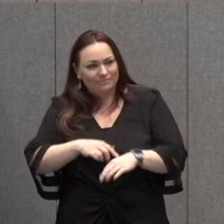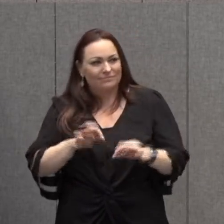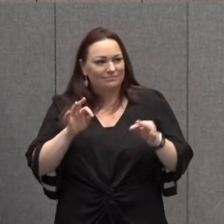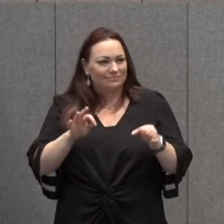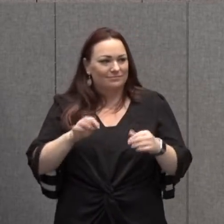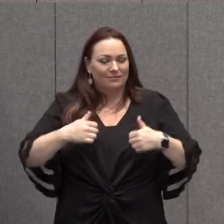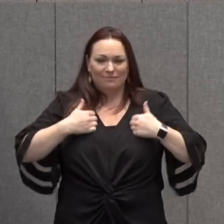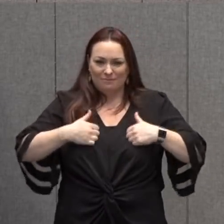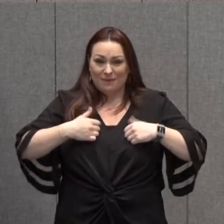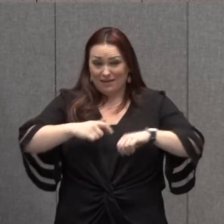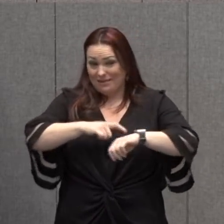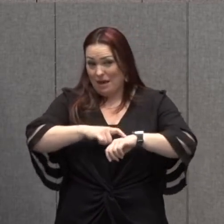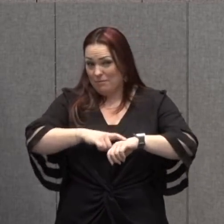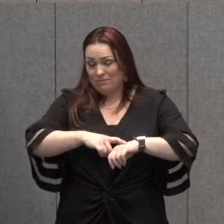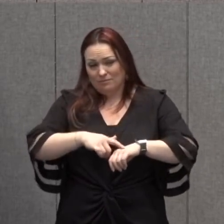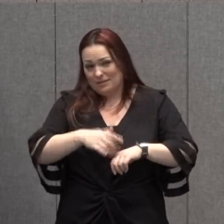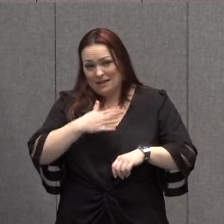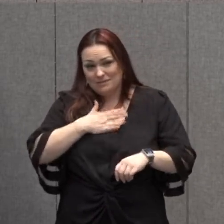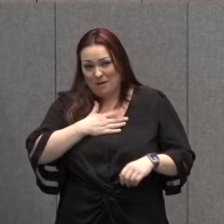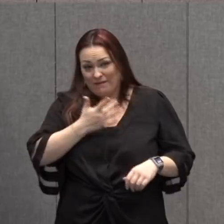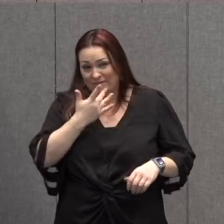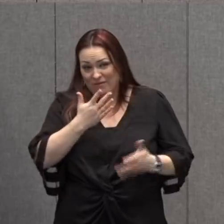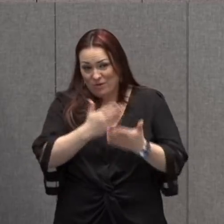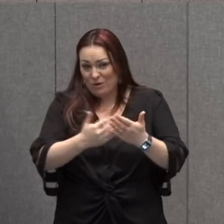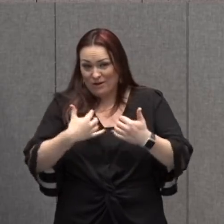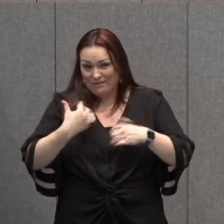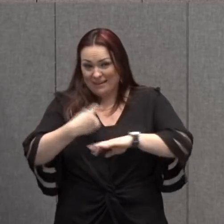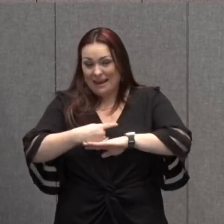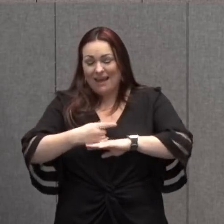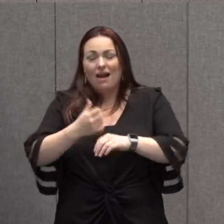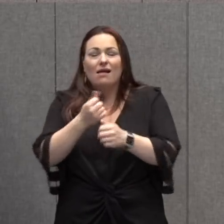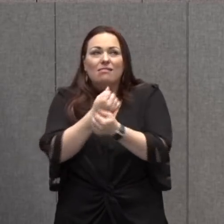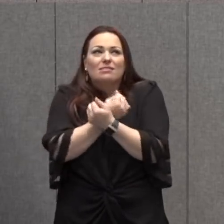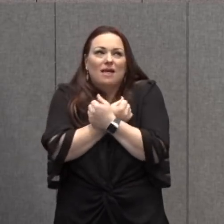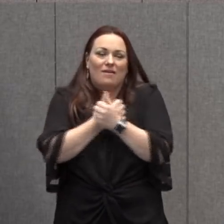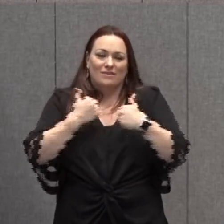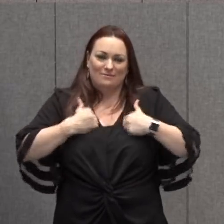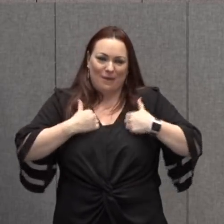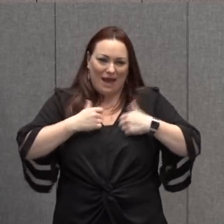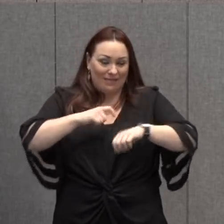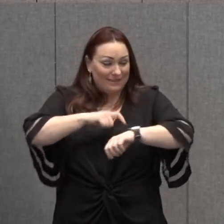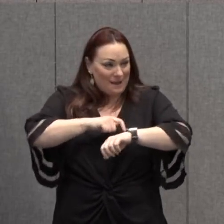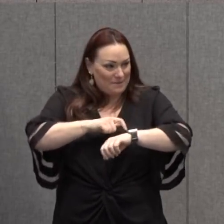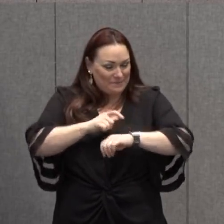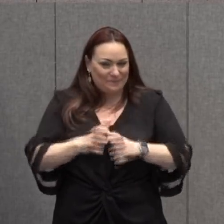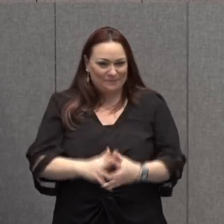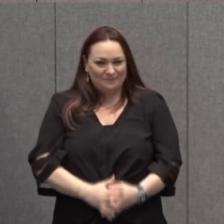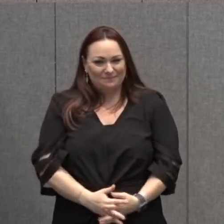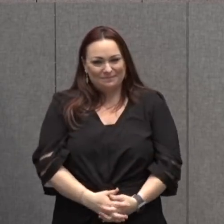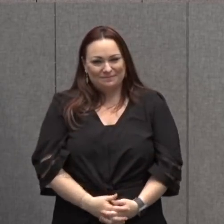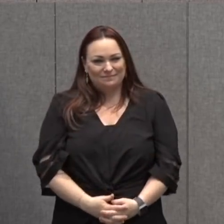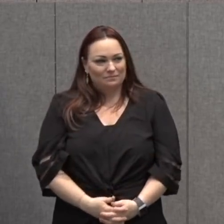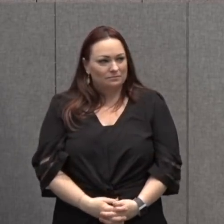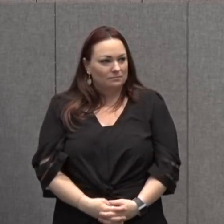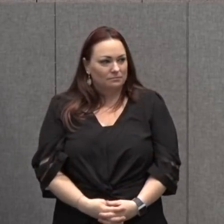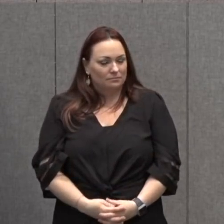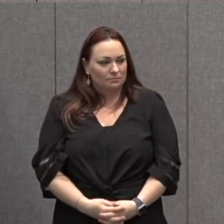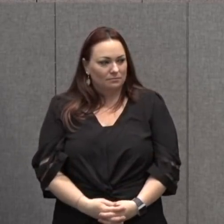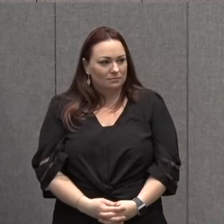Bath time, one of my favorite parts of the day. I love bath time. Okay, let's see. I gotta get a match.